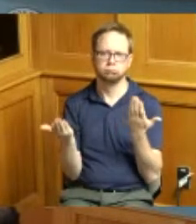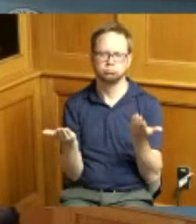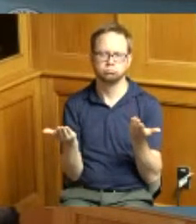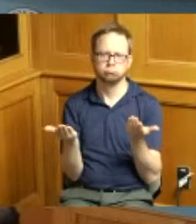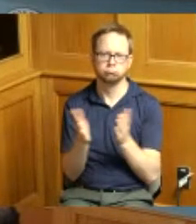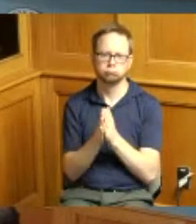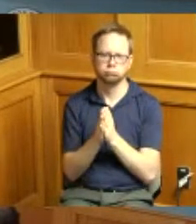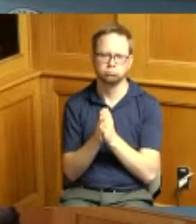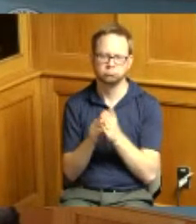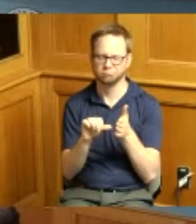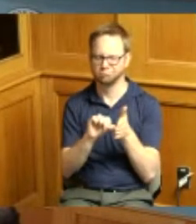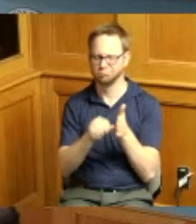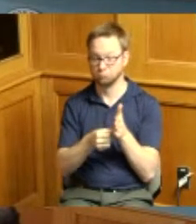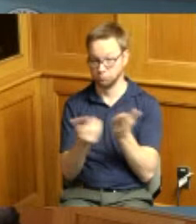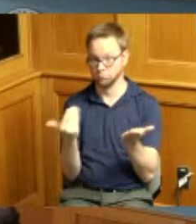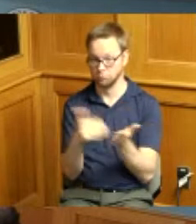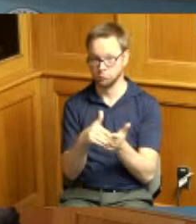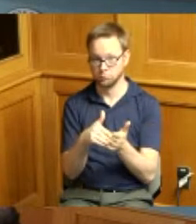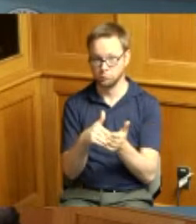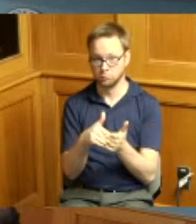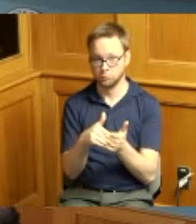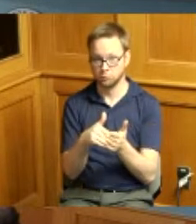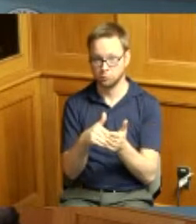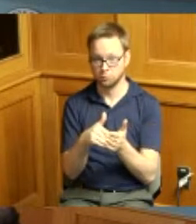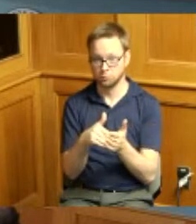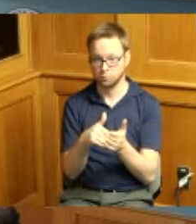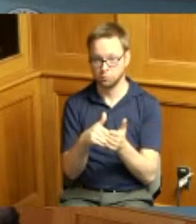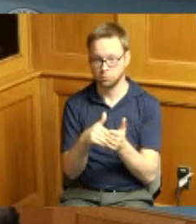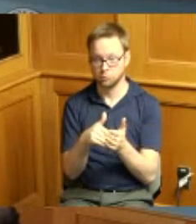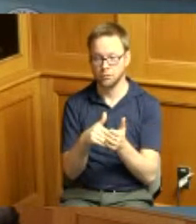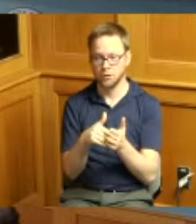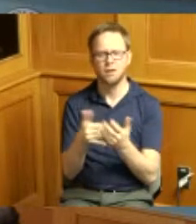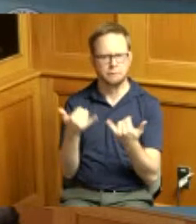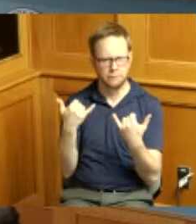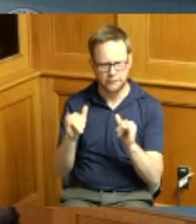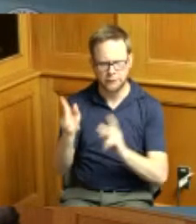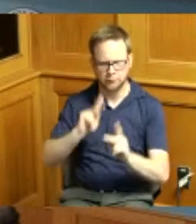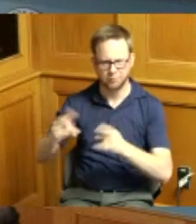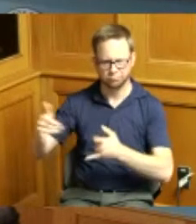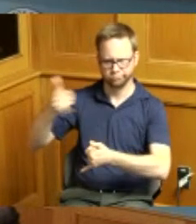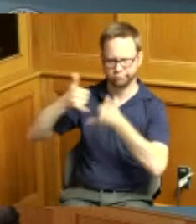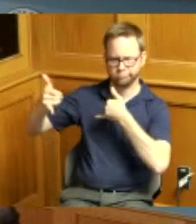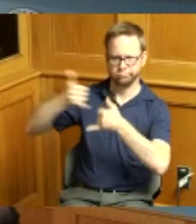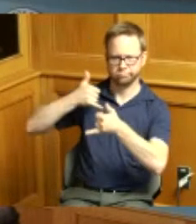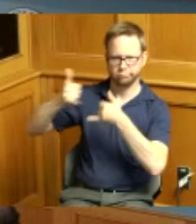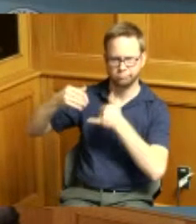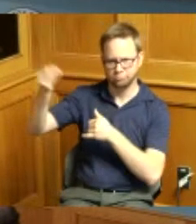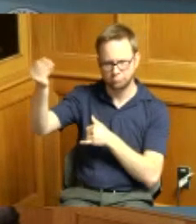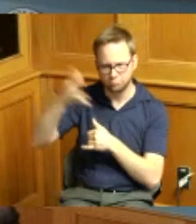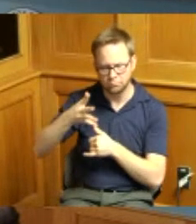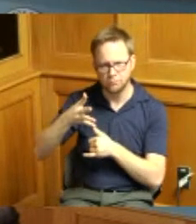highlight again there are people we're still getting calls in our office about help as it